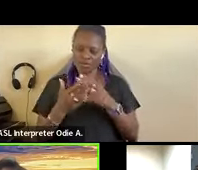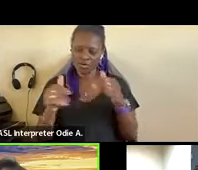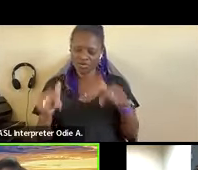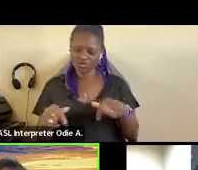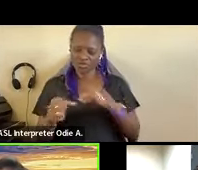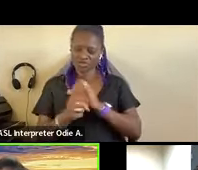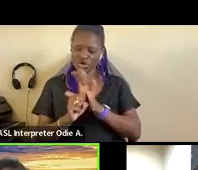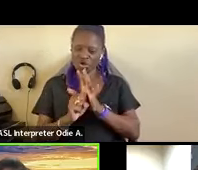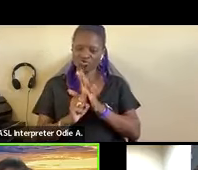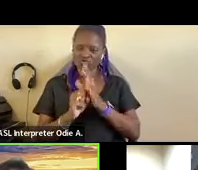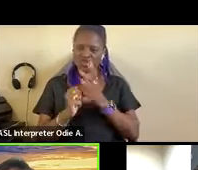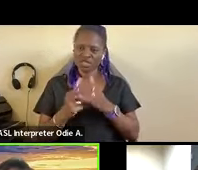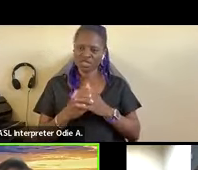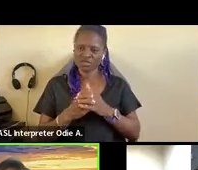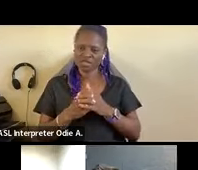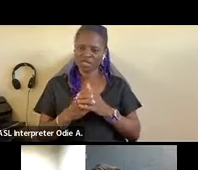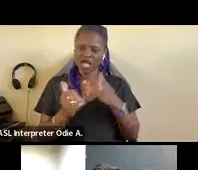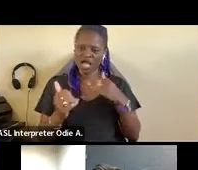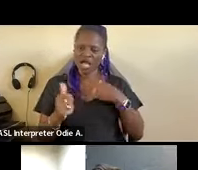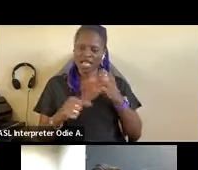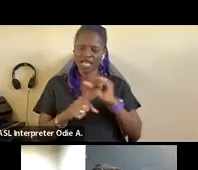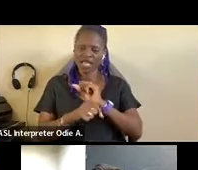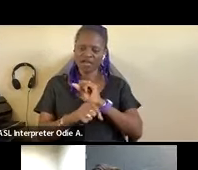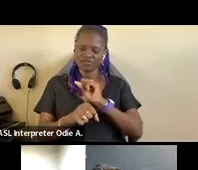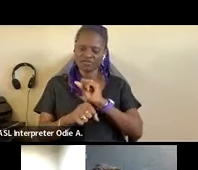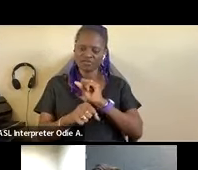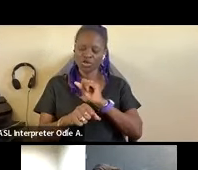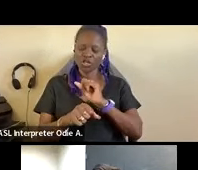In the 24 years that I have lived in Sonoma County, there has never in my